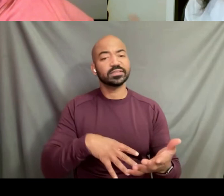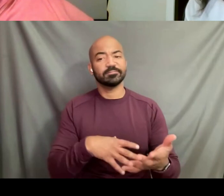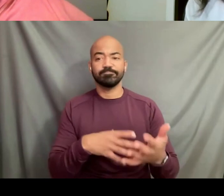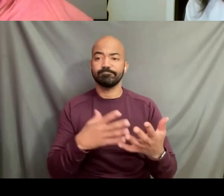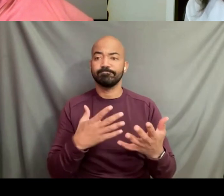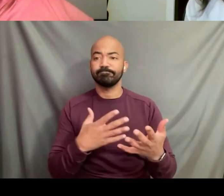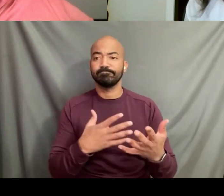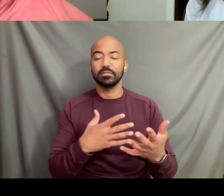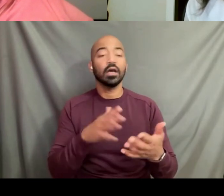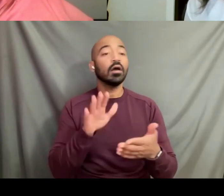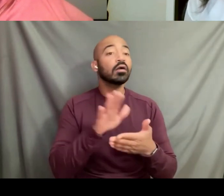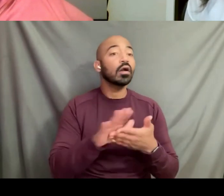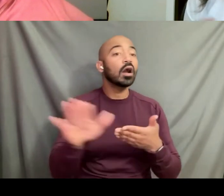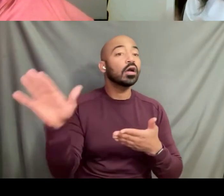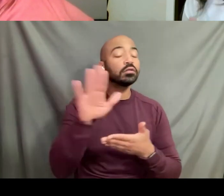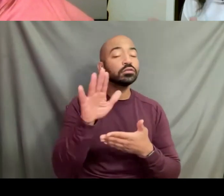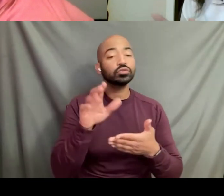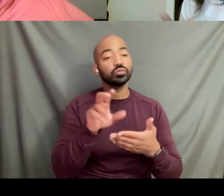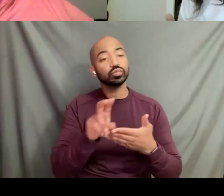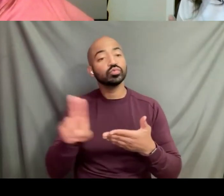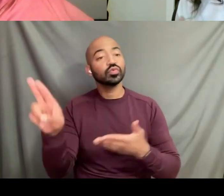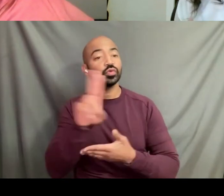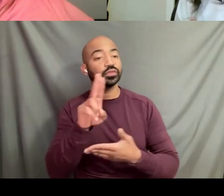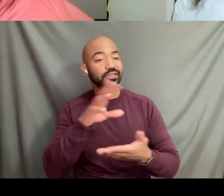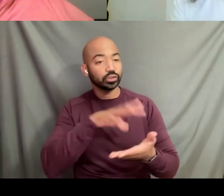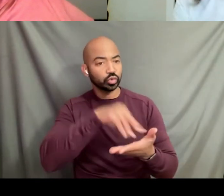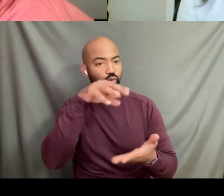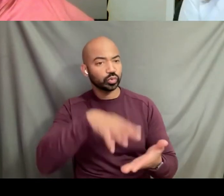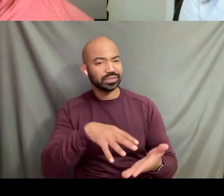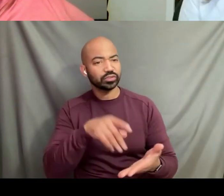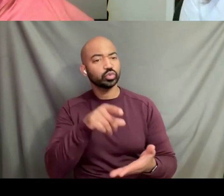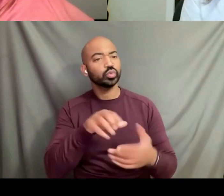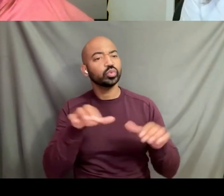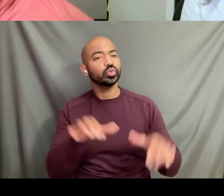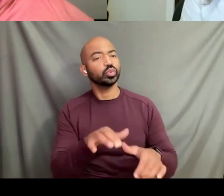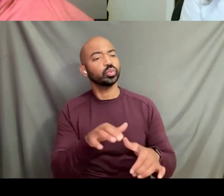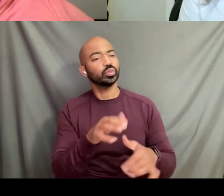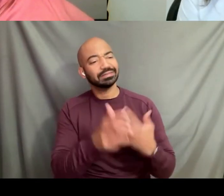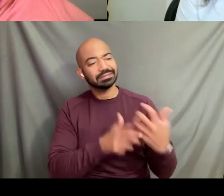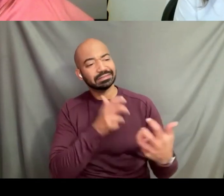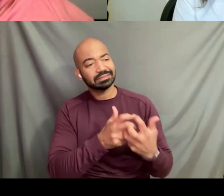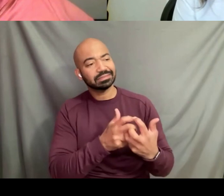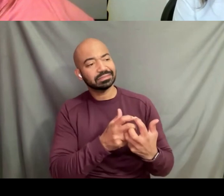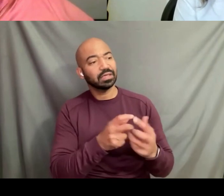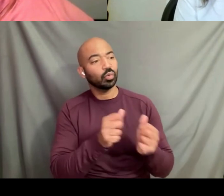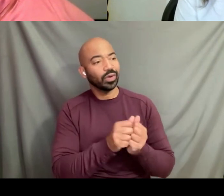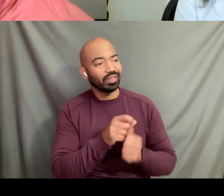university students - specifically that maybe you don't do with the the FLEX and YES high